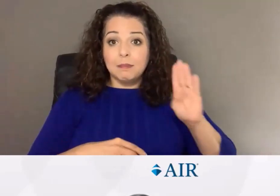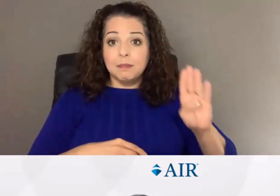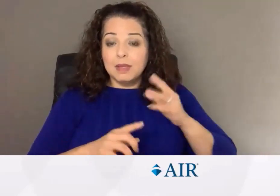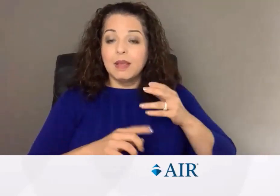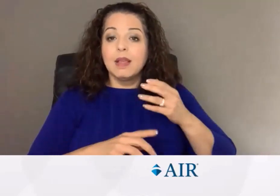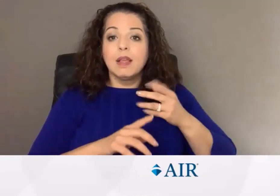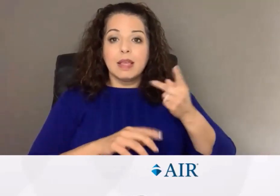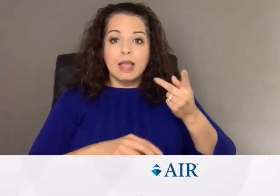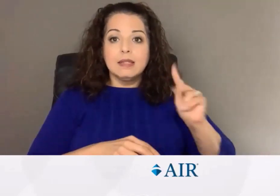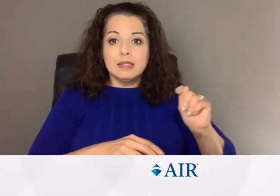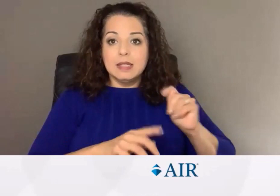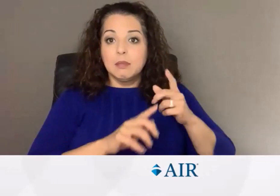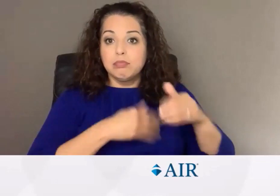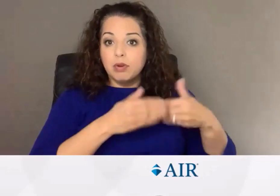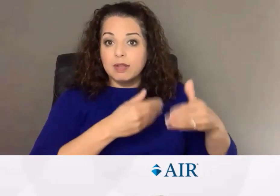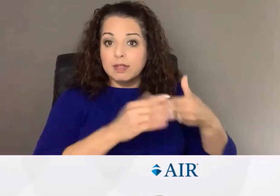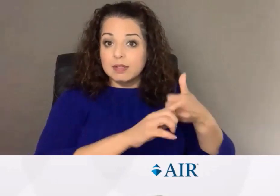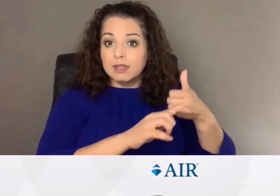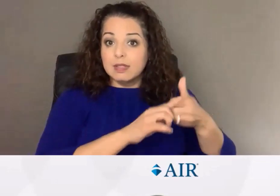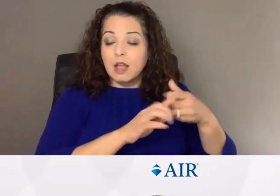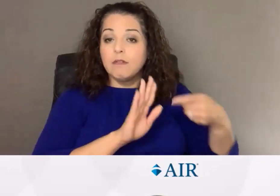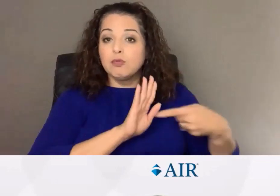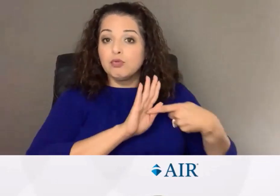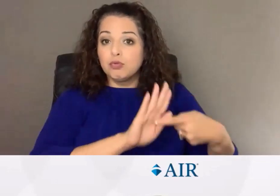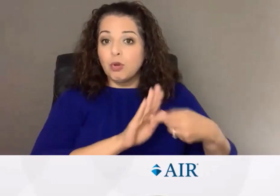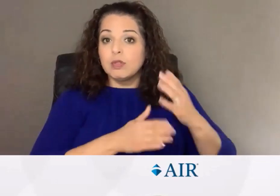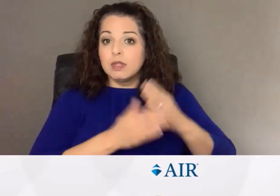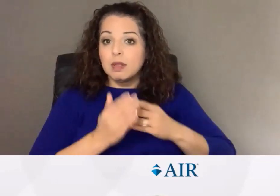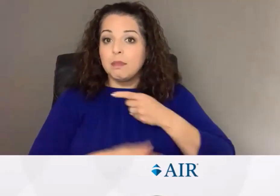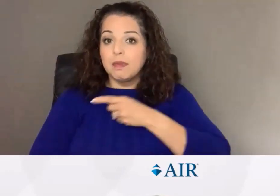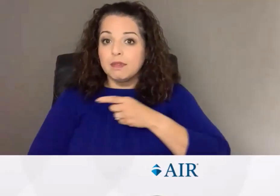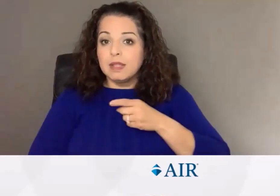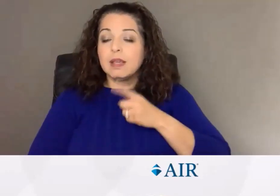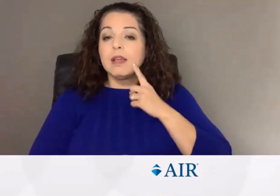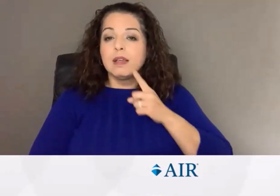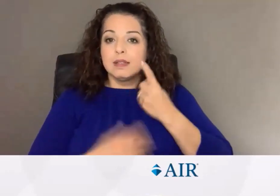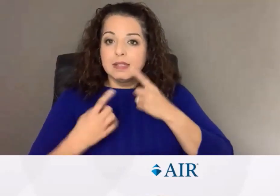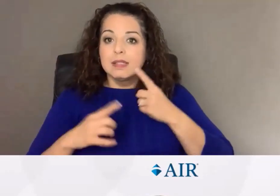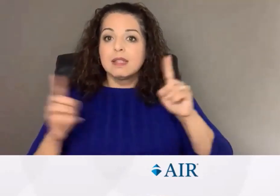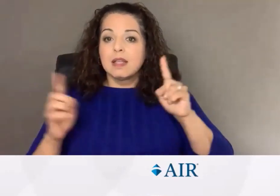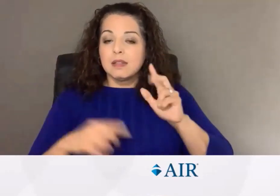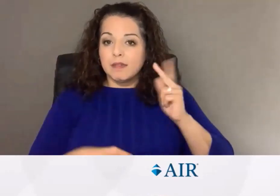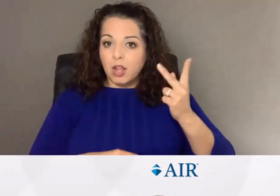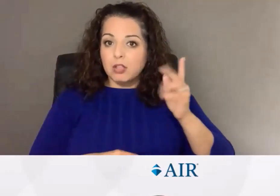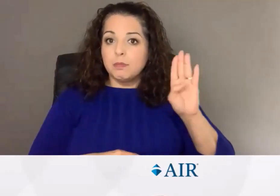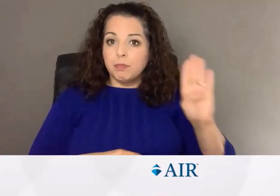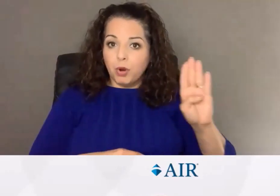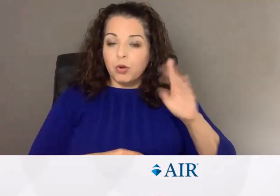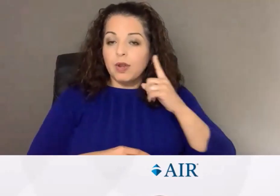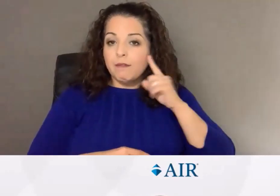reflects some of the success of the knowledge brokering effectiveness or to what extent they